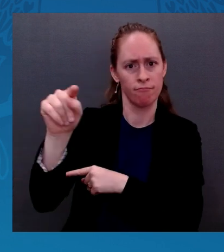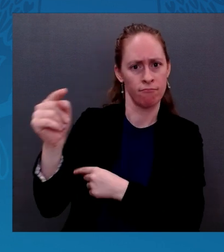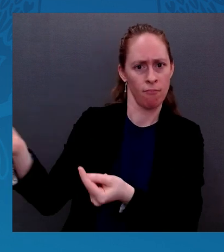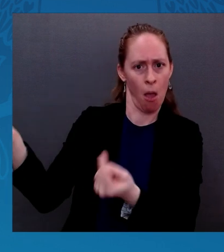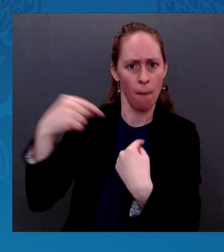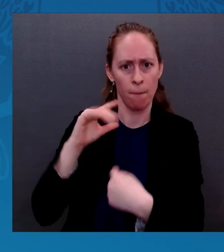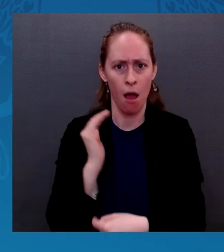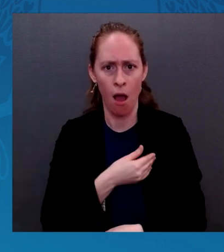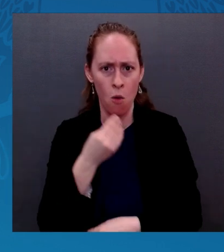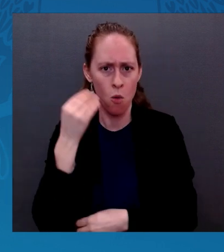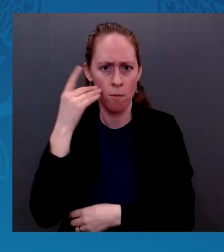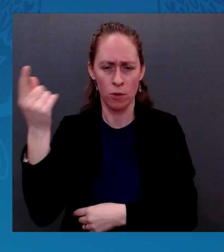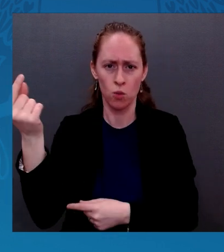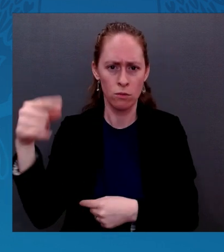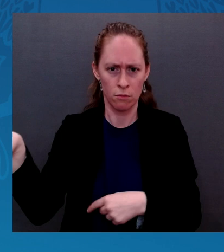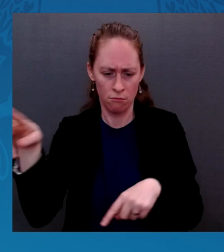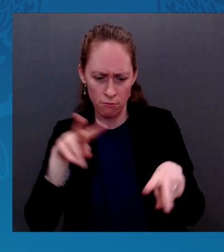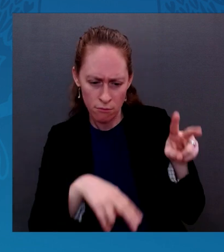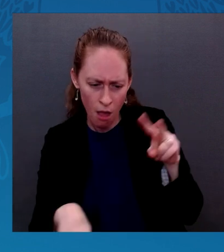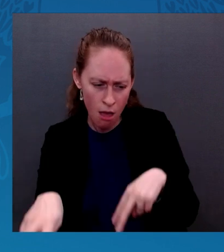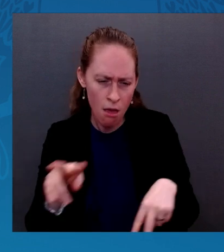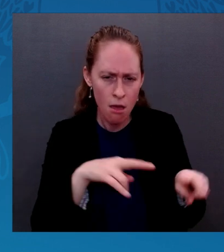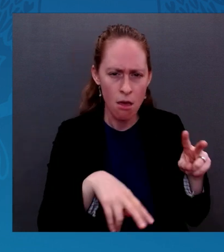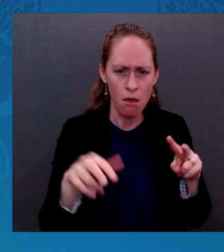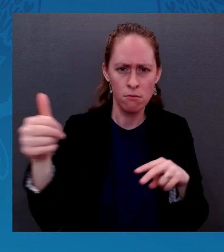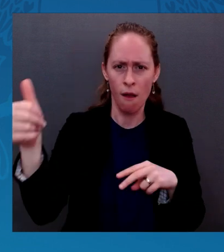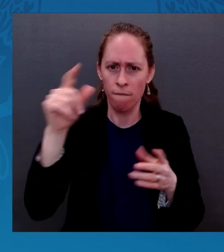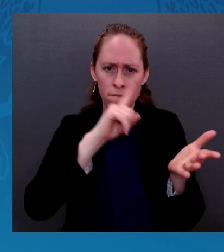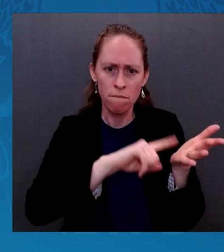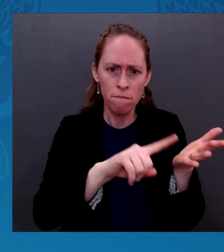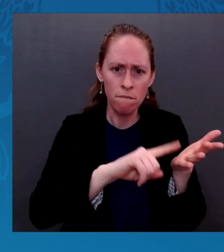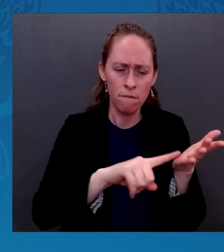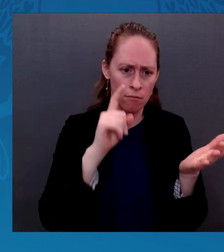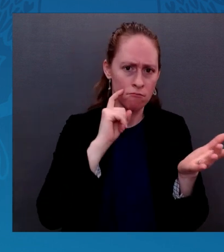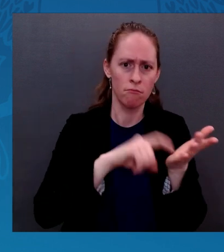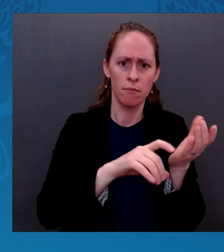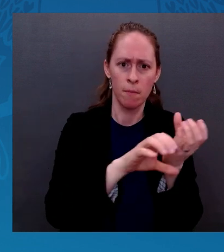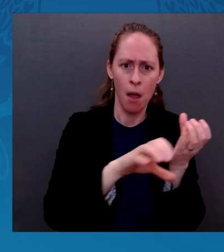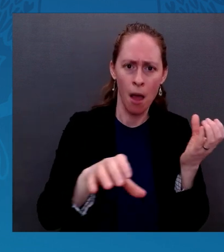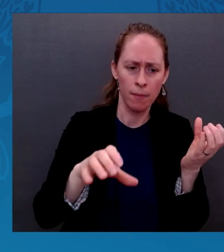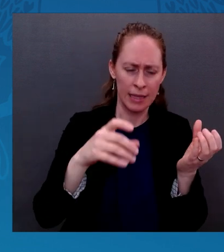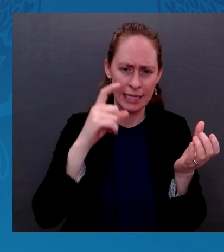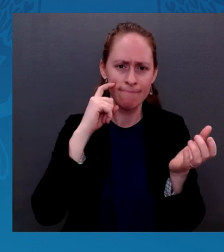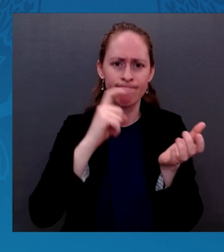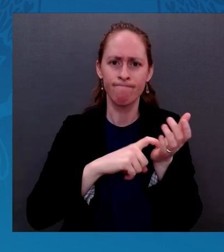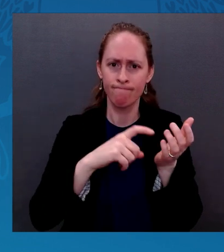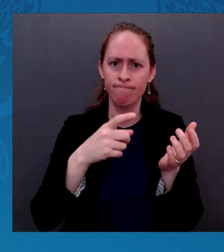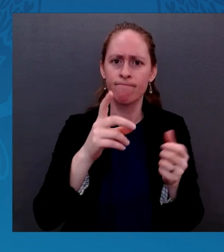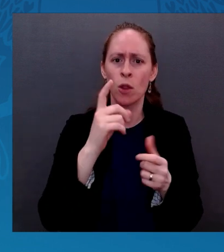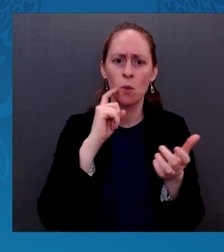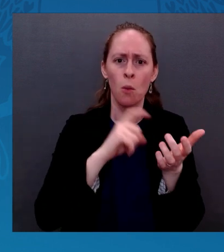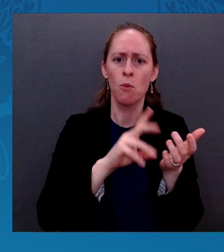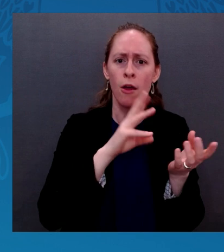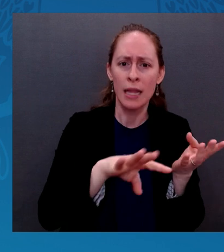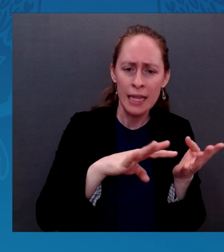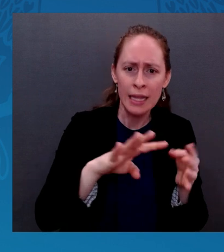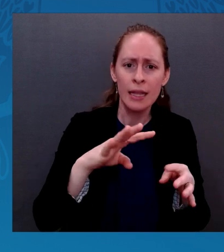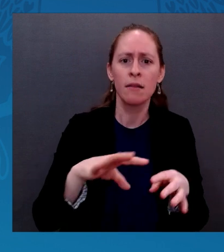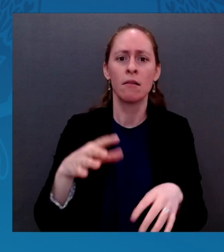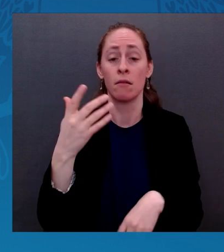They didn't give us no hard time. My granddaughter, she was like a little concerned because they were saying it was in a wooden school.